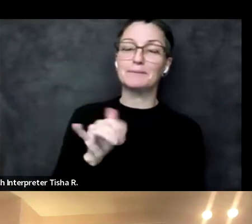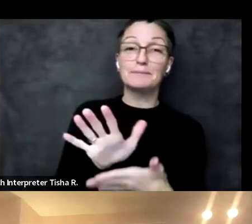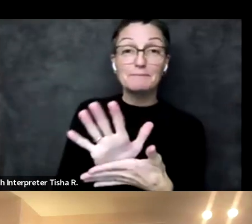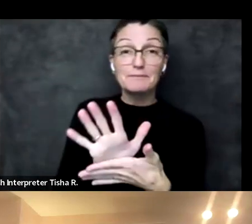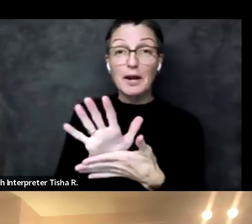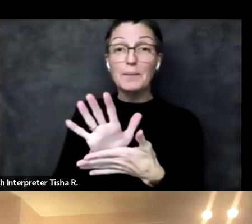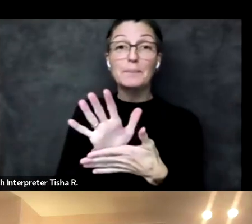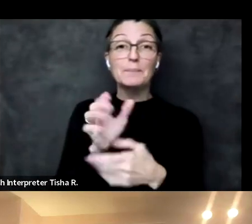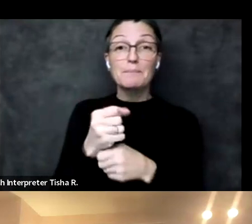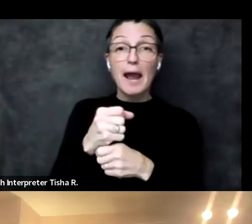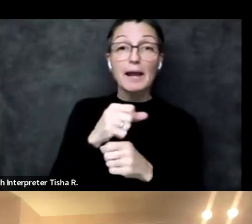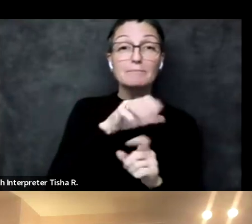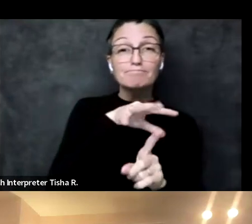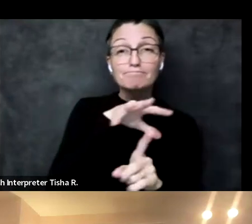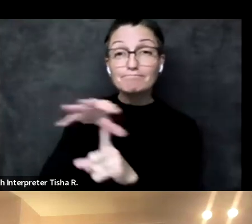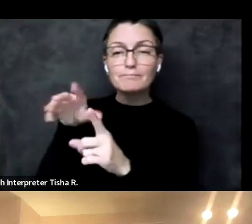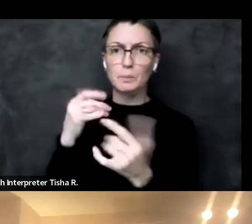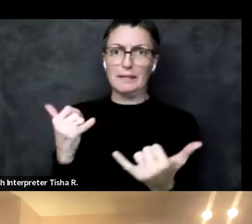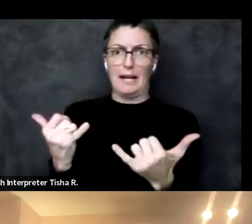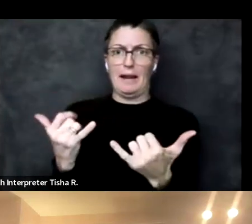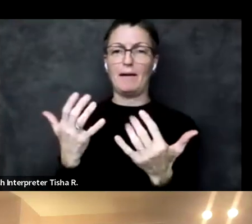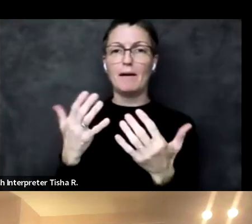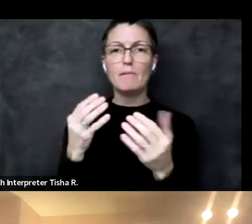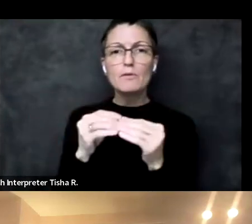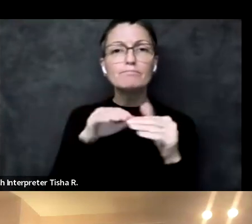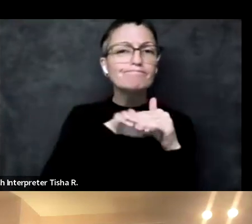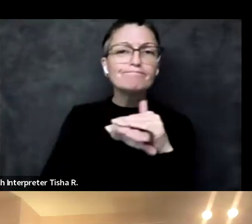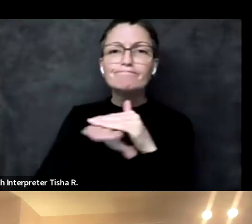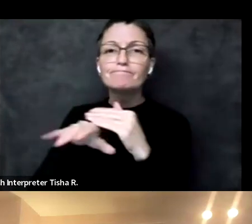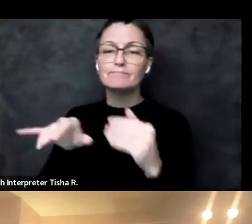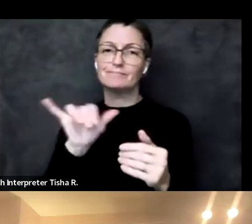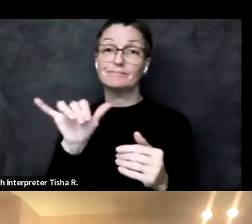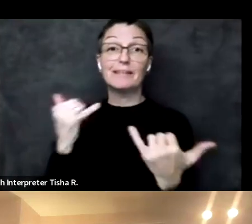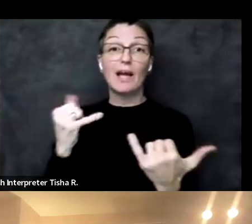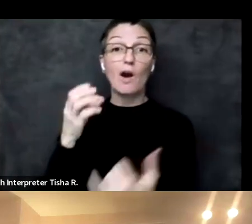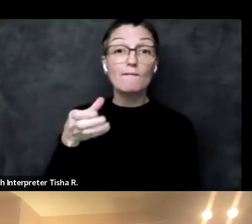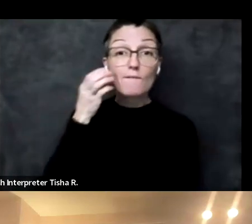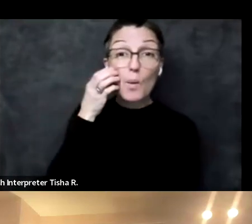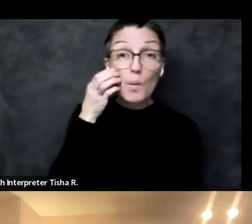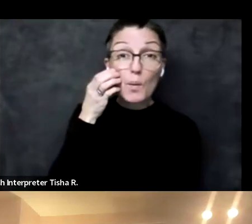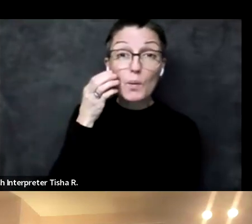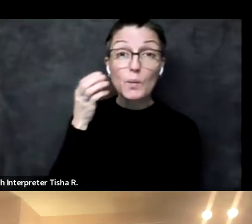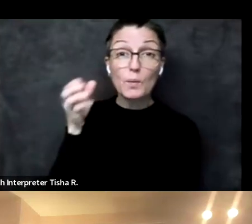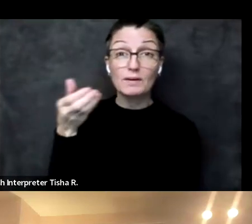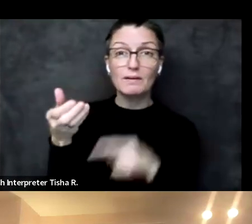more accessible in the sense that, you know, phones are a lot lighter, right? Most people